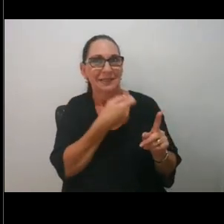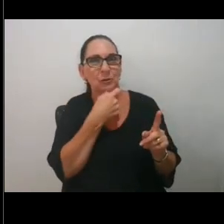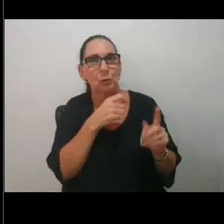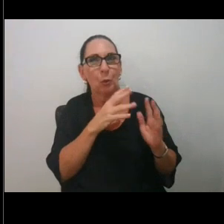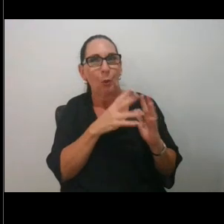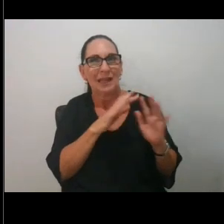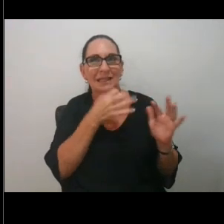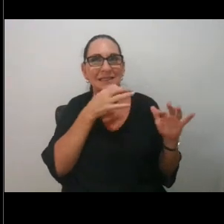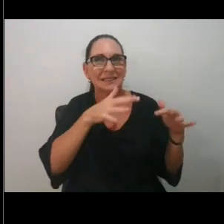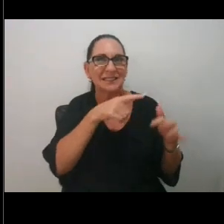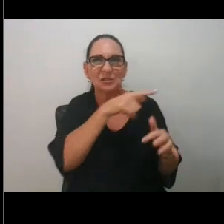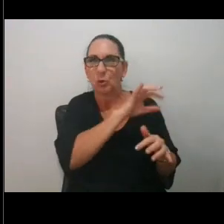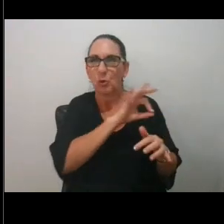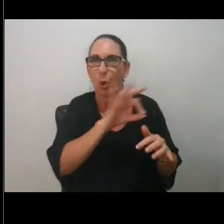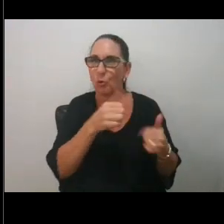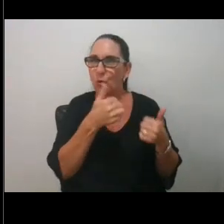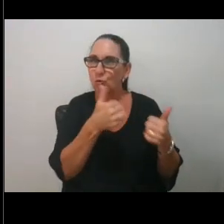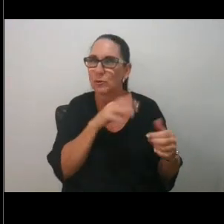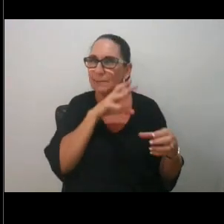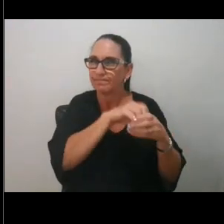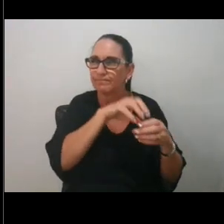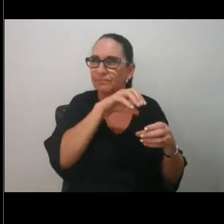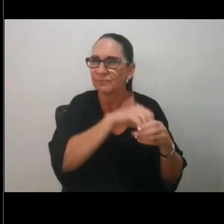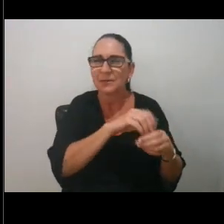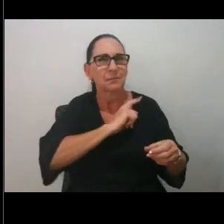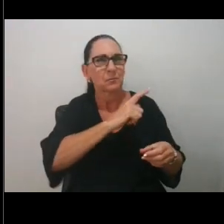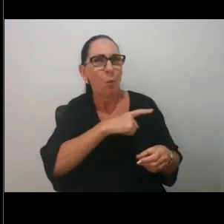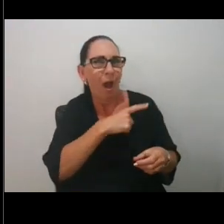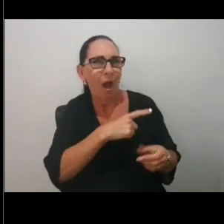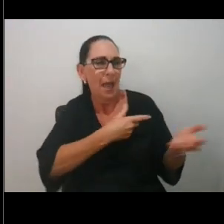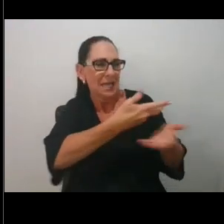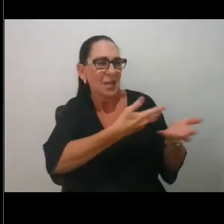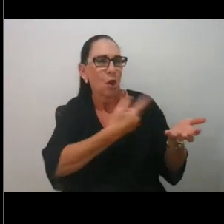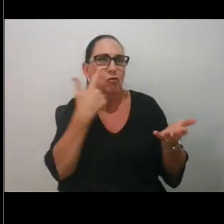to them about why and being able to argue to the court to keep them on the program or if they're